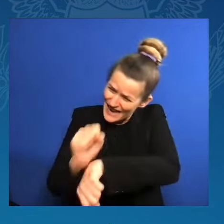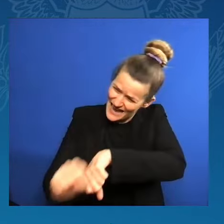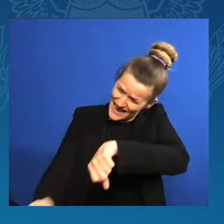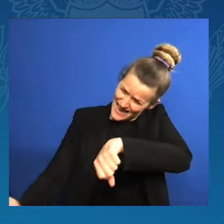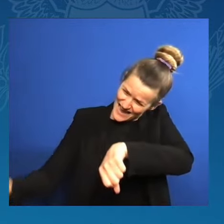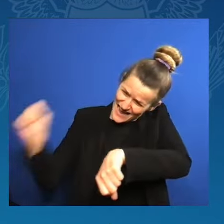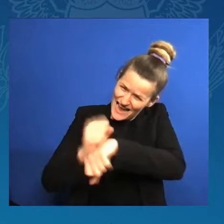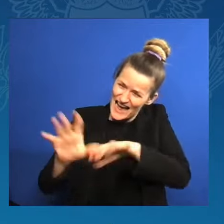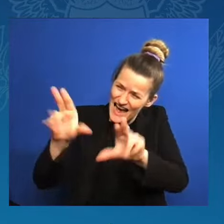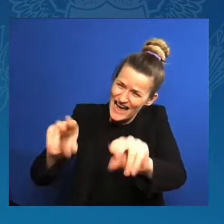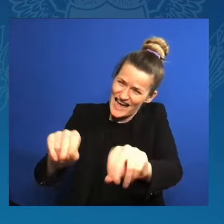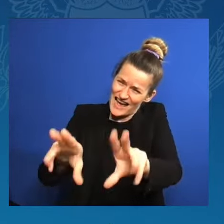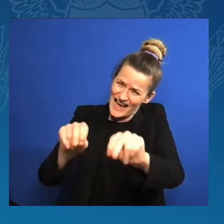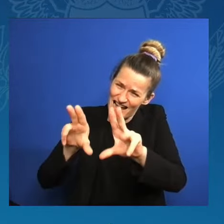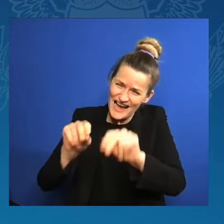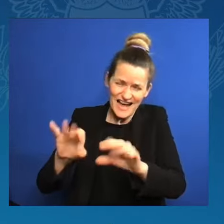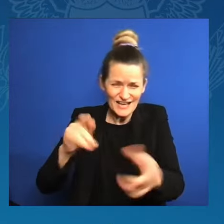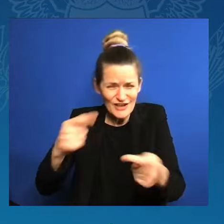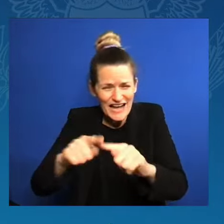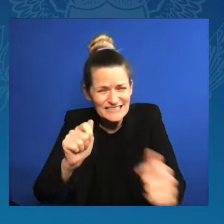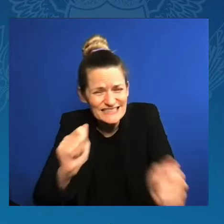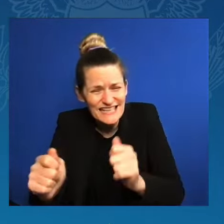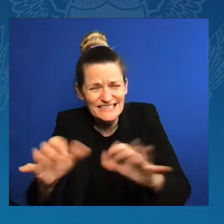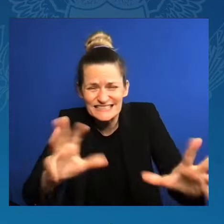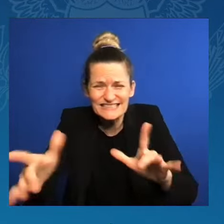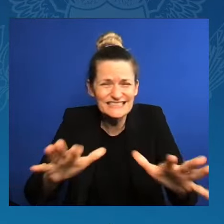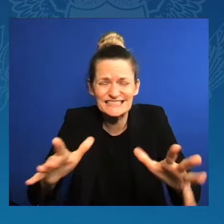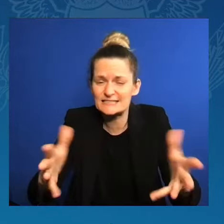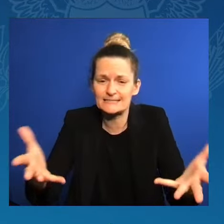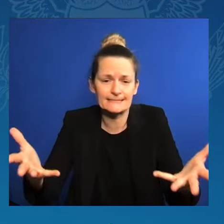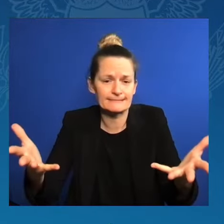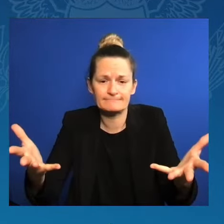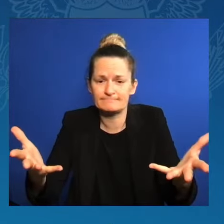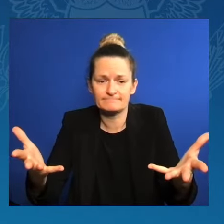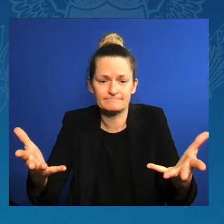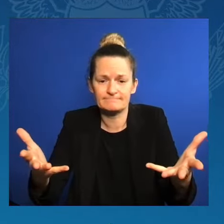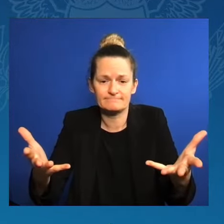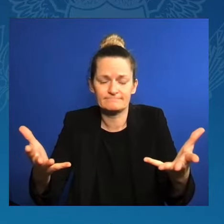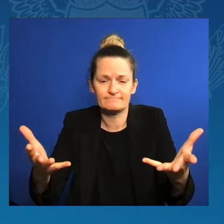And so, over the past 365 days,